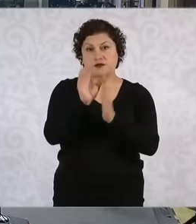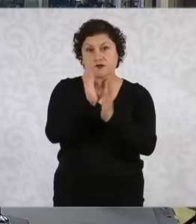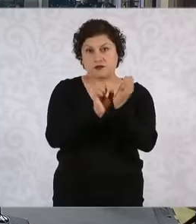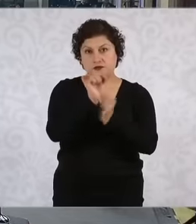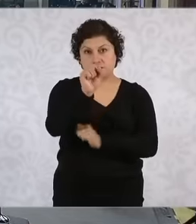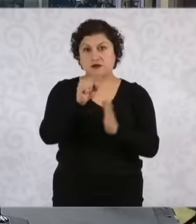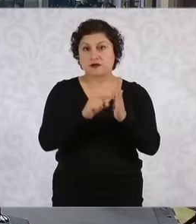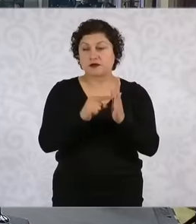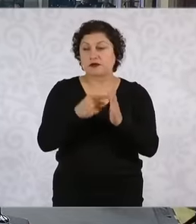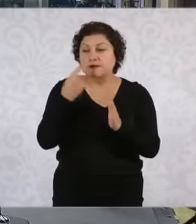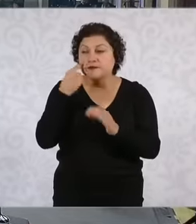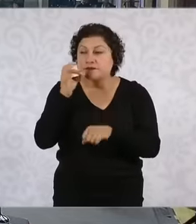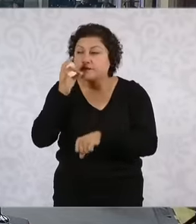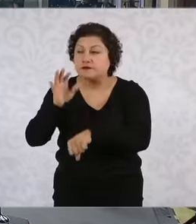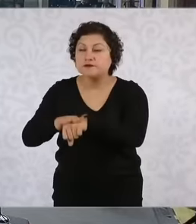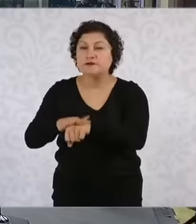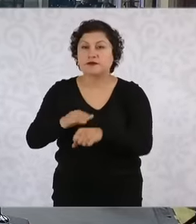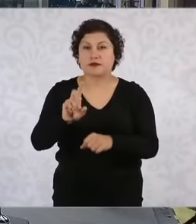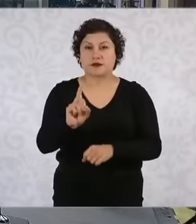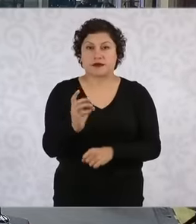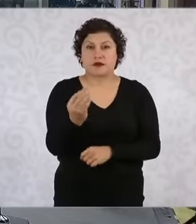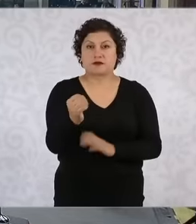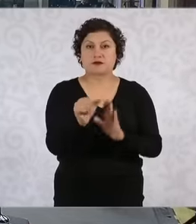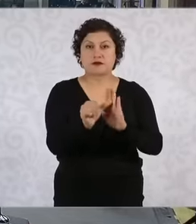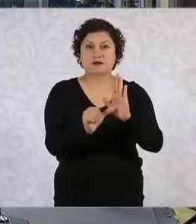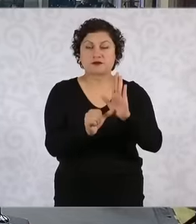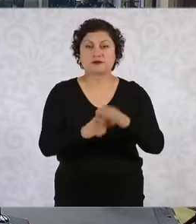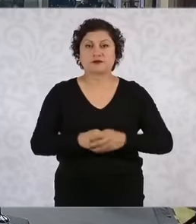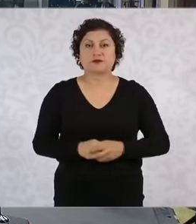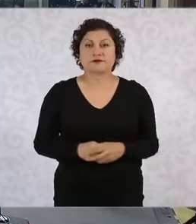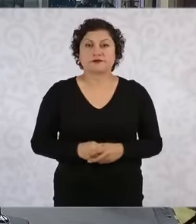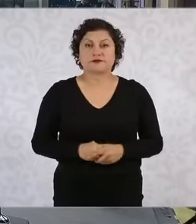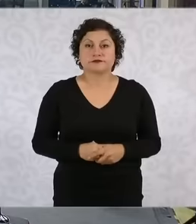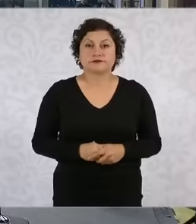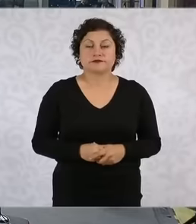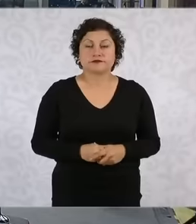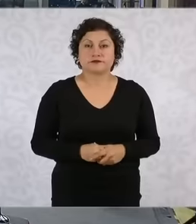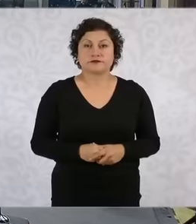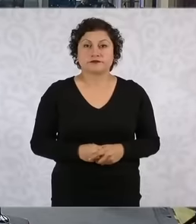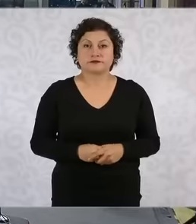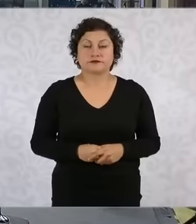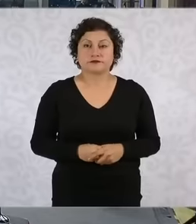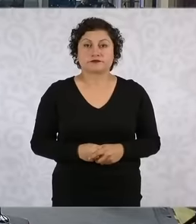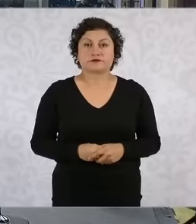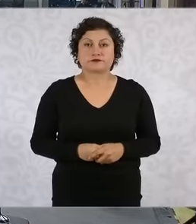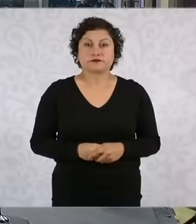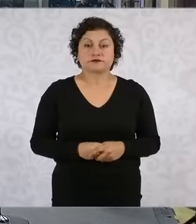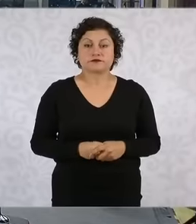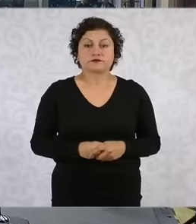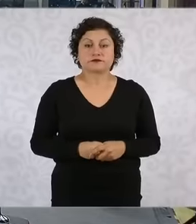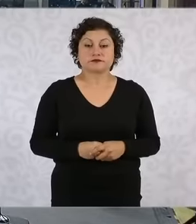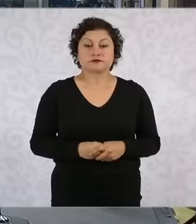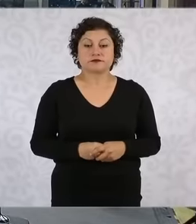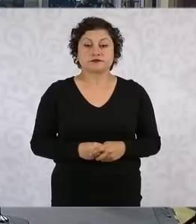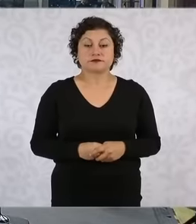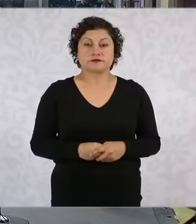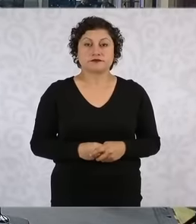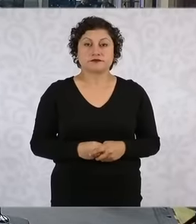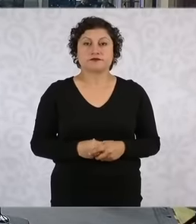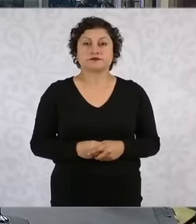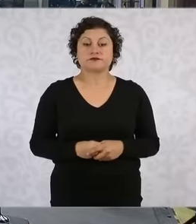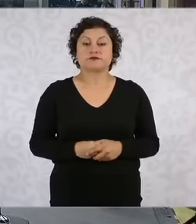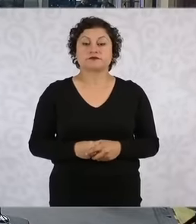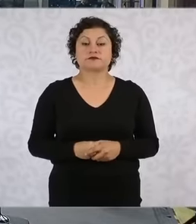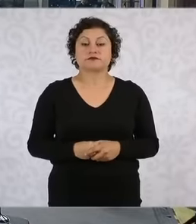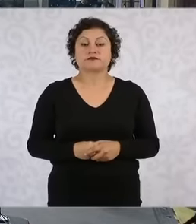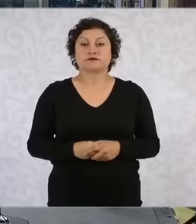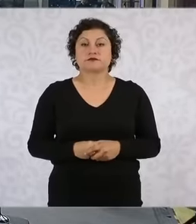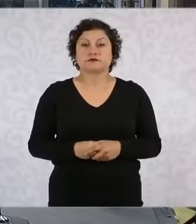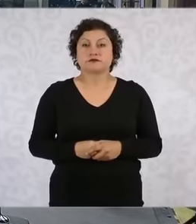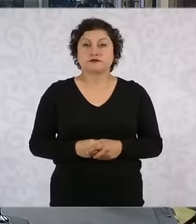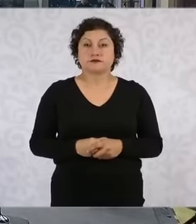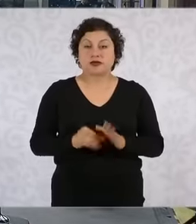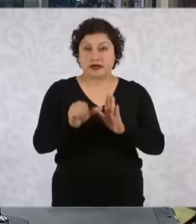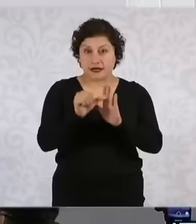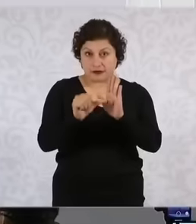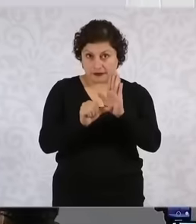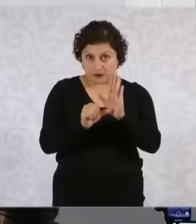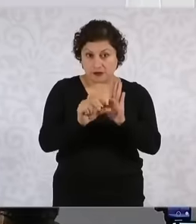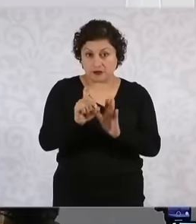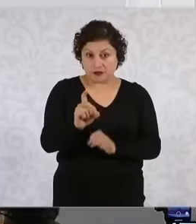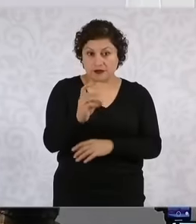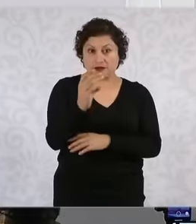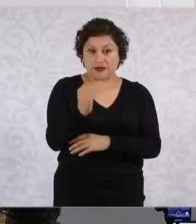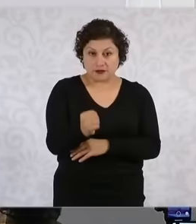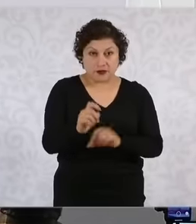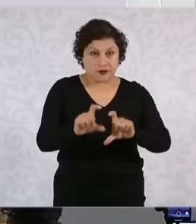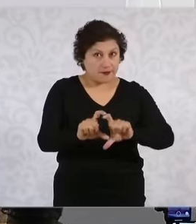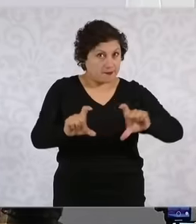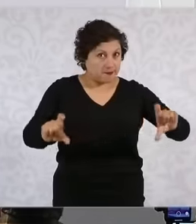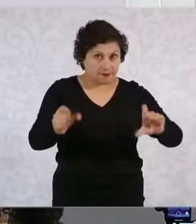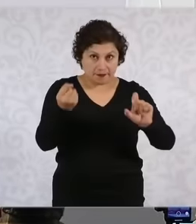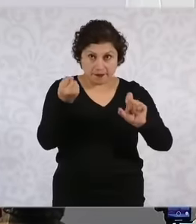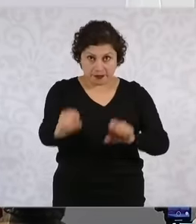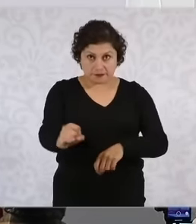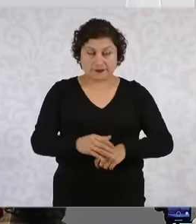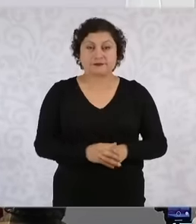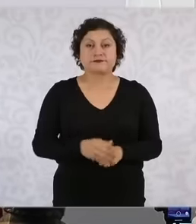constitutional 39 just as it says there it is